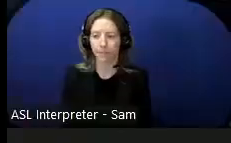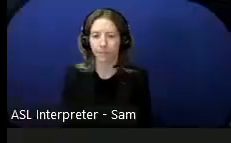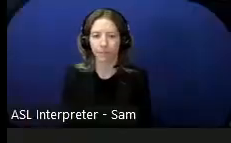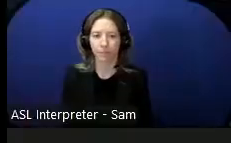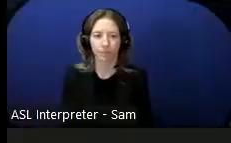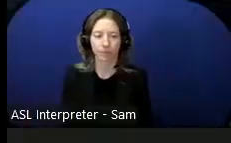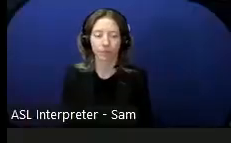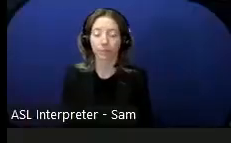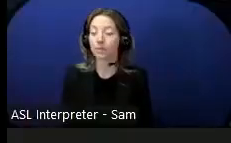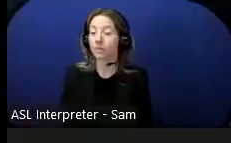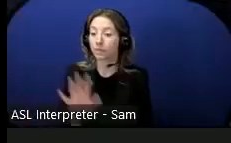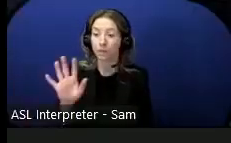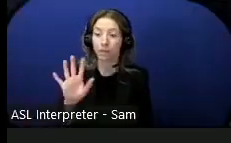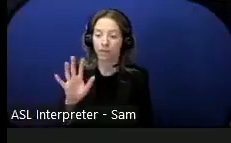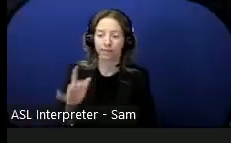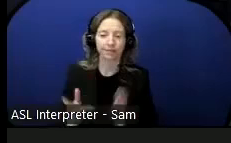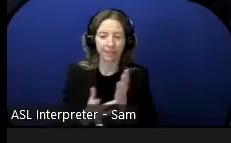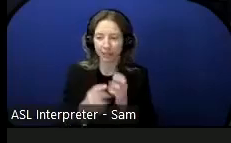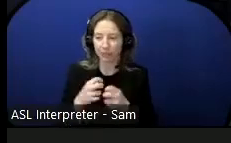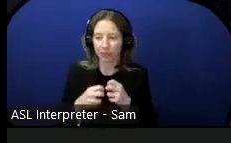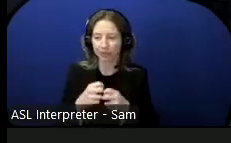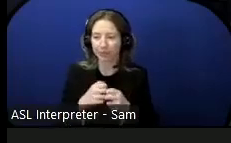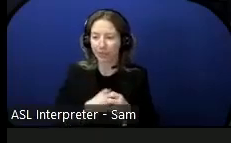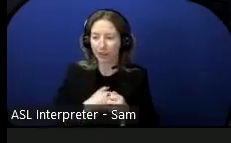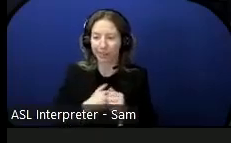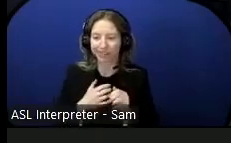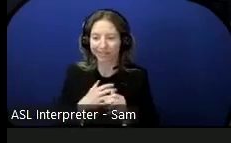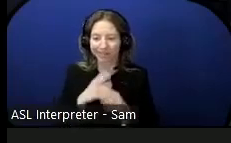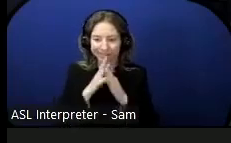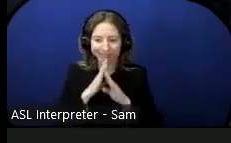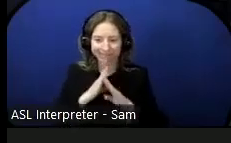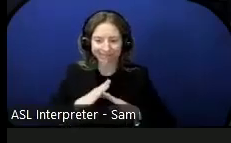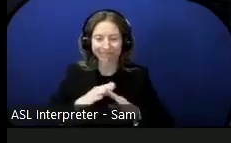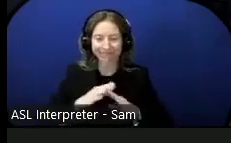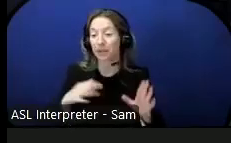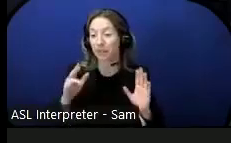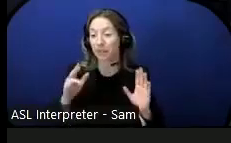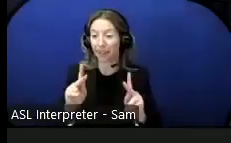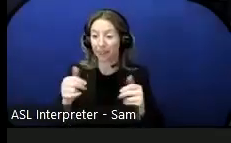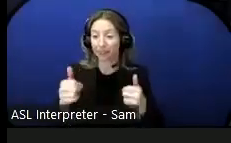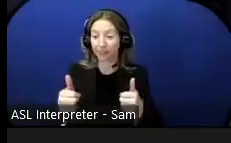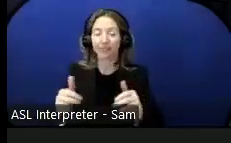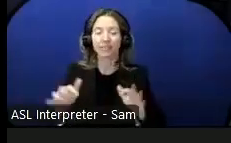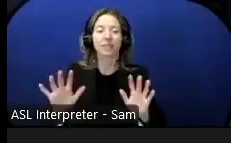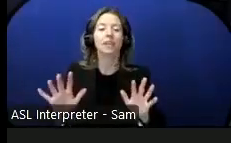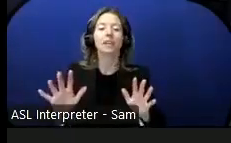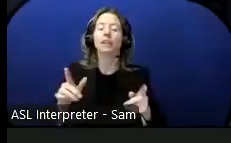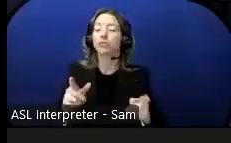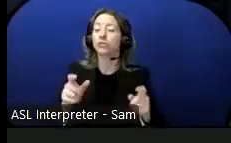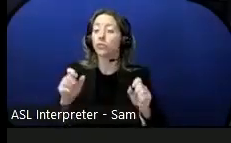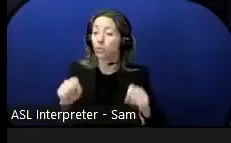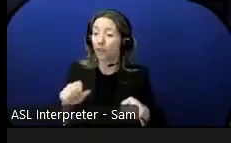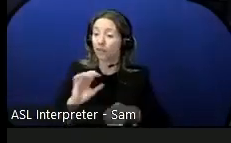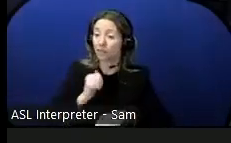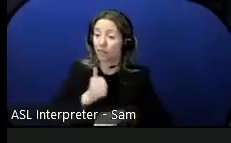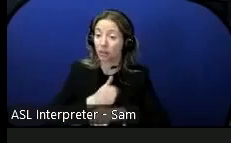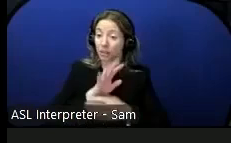I'm sorry. I had a little technical issue there. We can have a complex graphic rendered as a table,